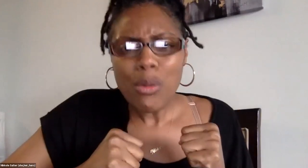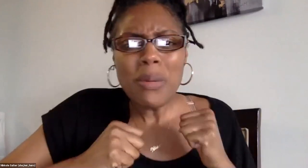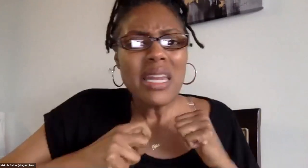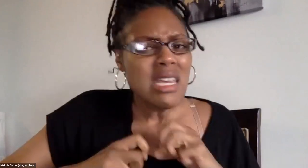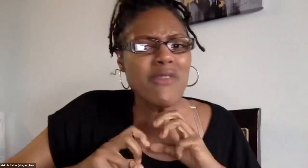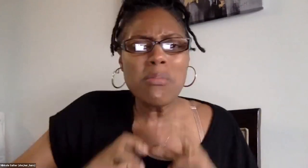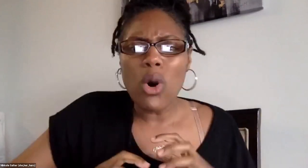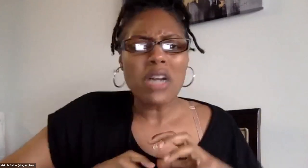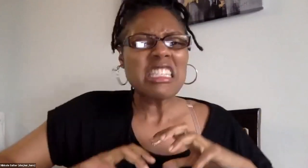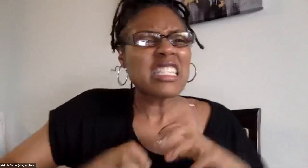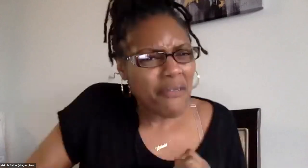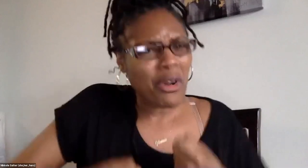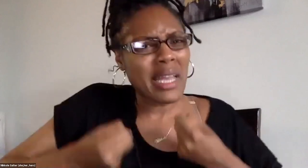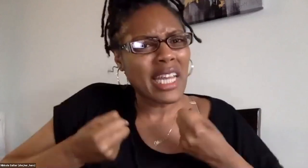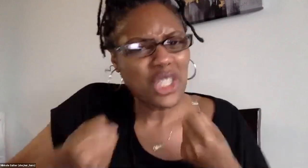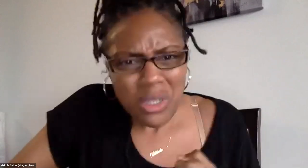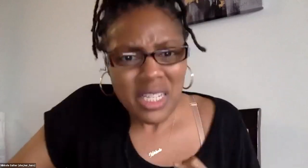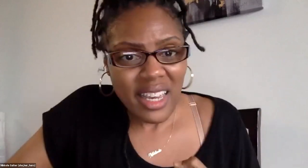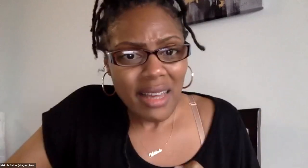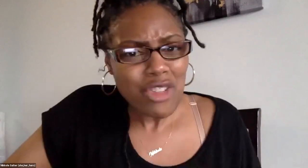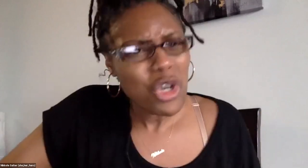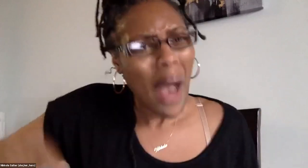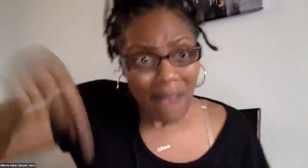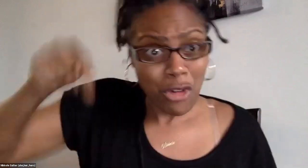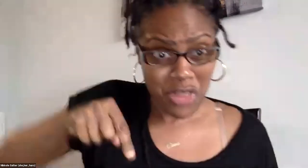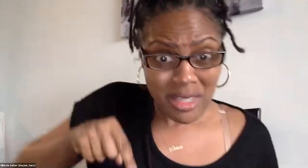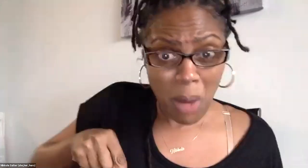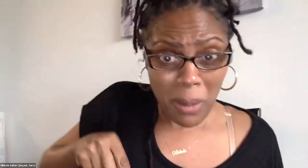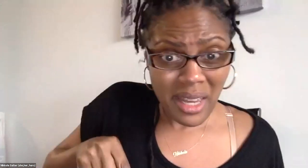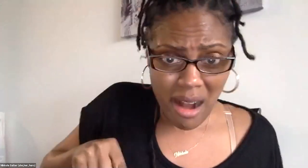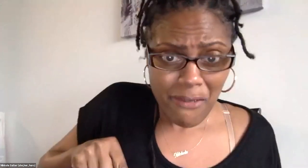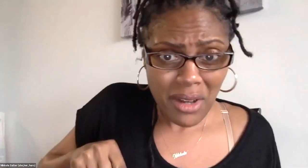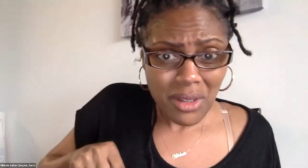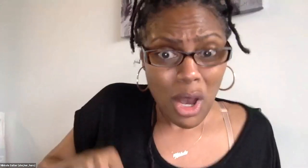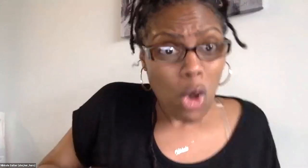it would be even more suffering-inducing to, after this moment in our field,